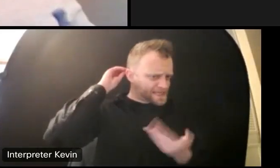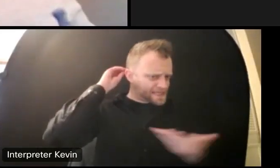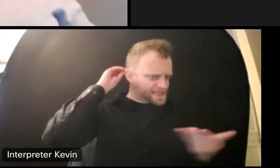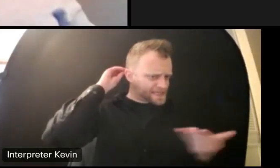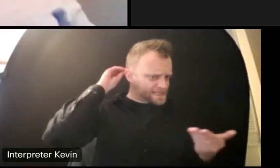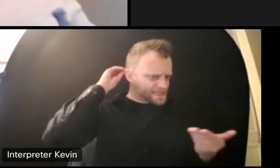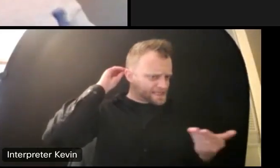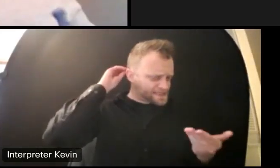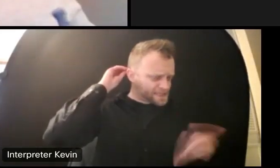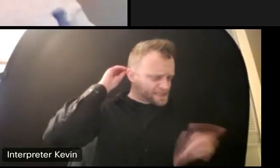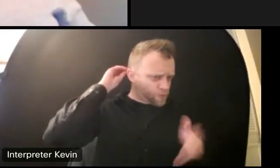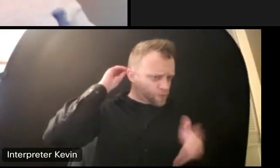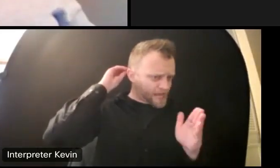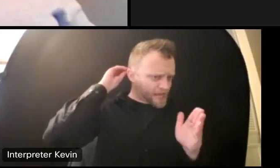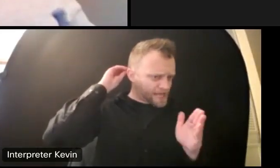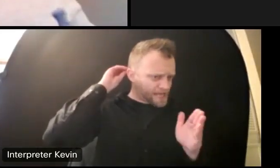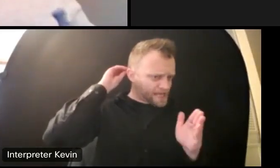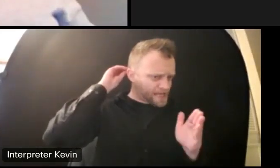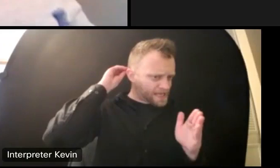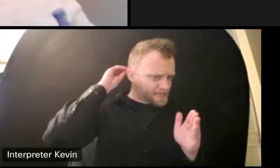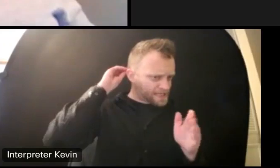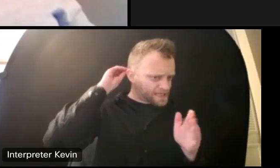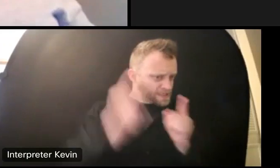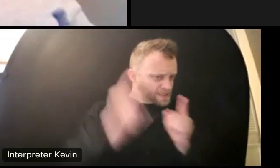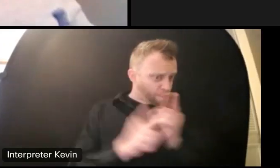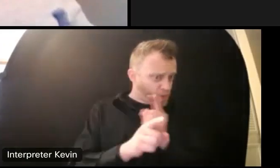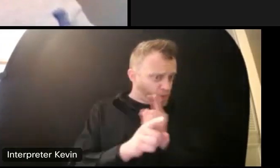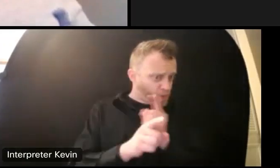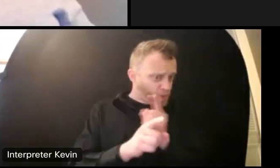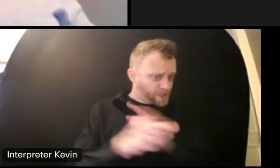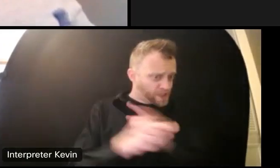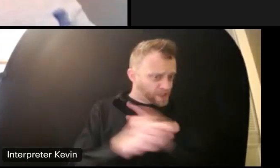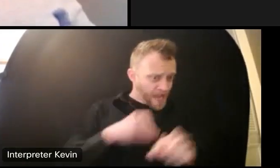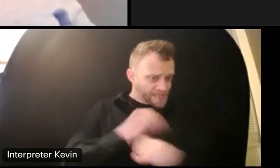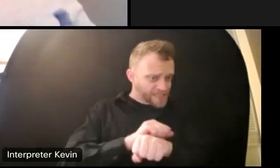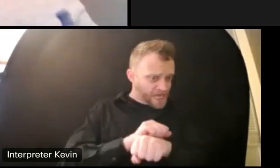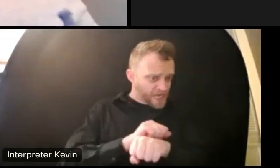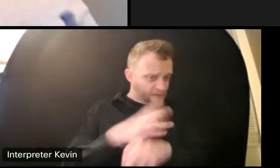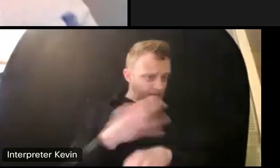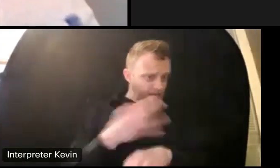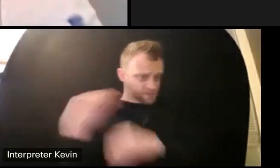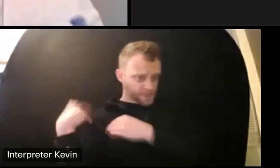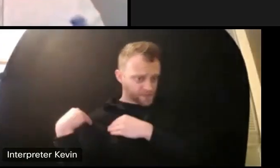am I using language that would be appropriate that if someone asked to see what my email said on this